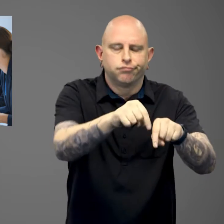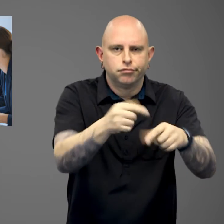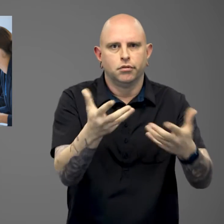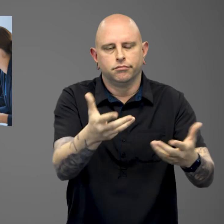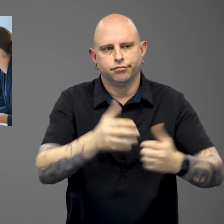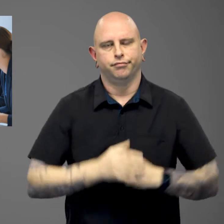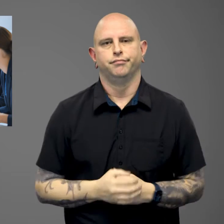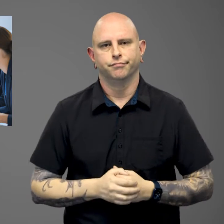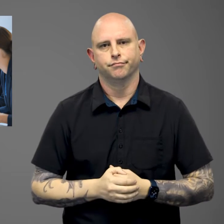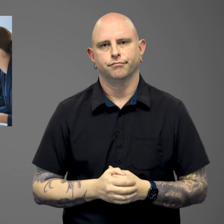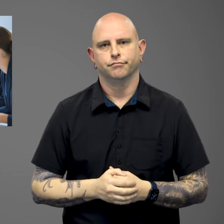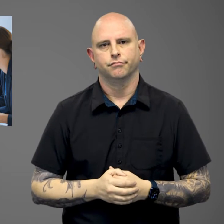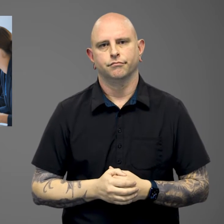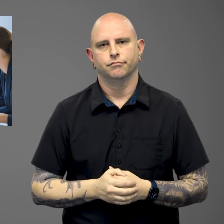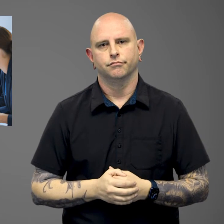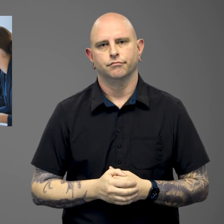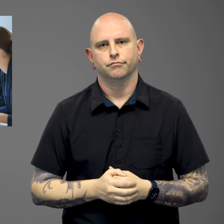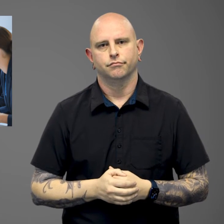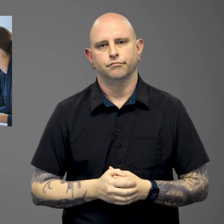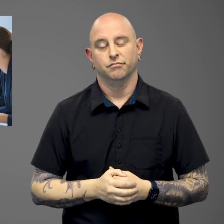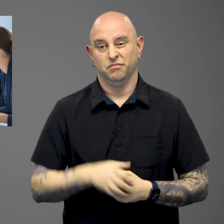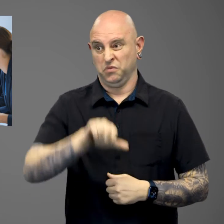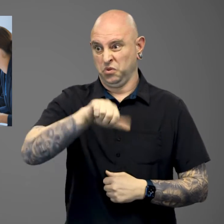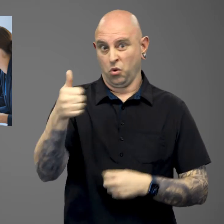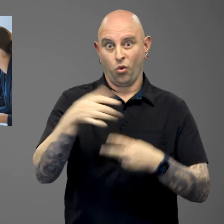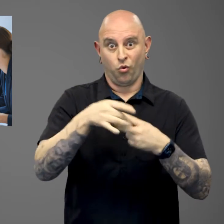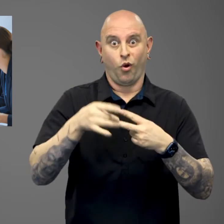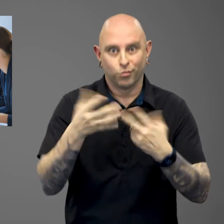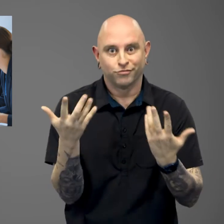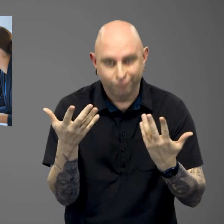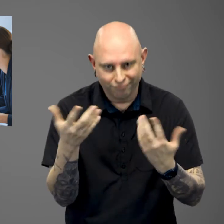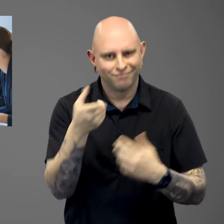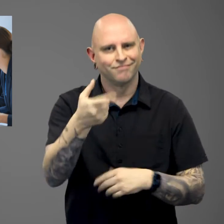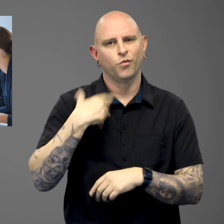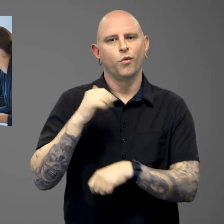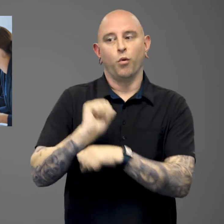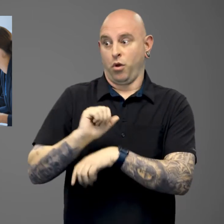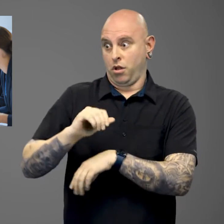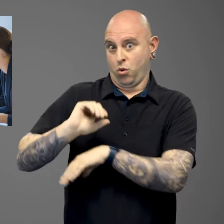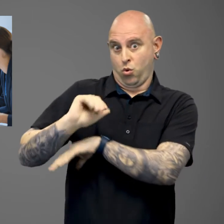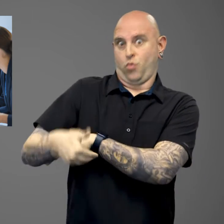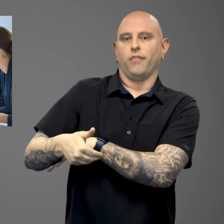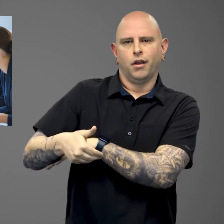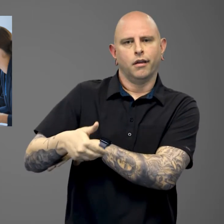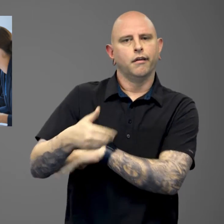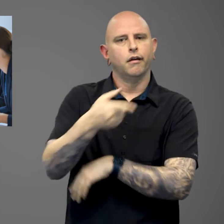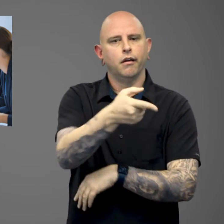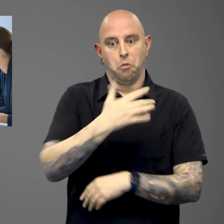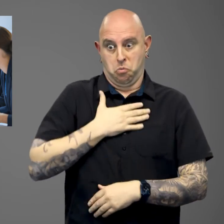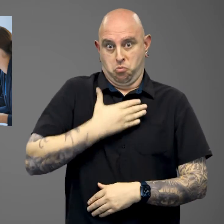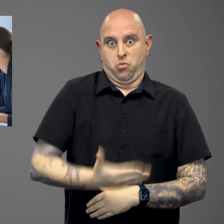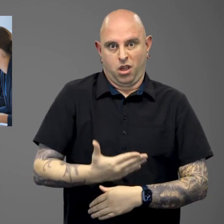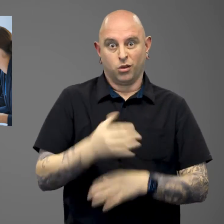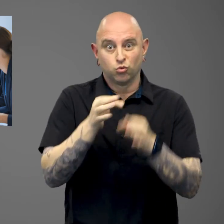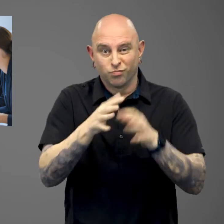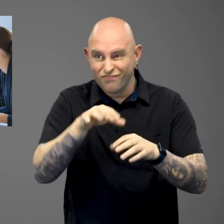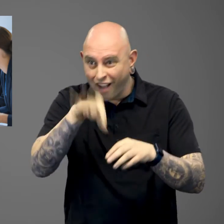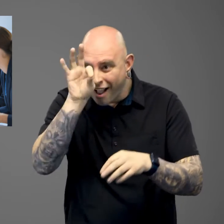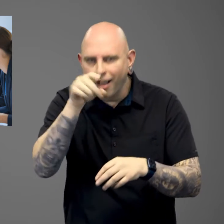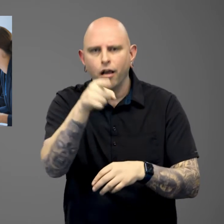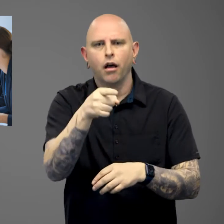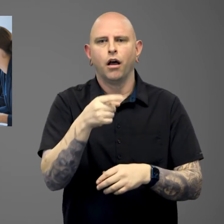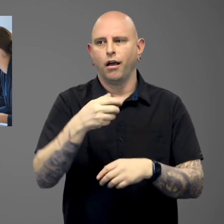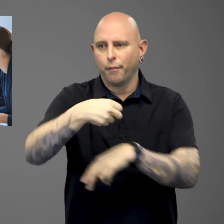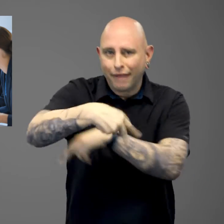or I have to try to find an interpreter who's willing to drive there, at like midnight, you know.